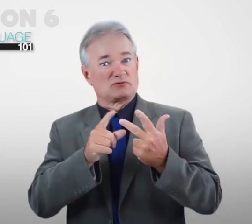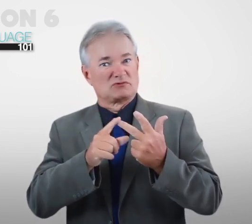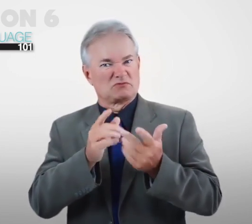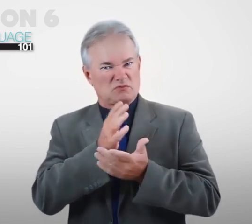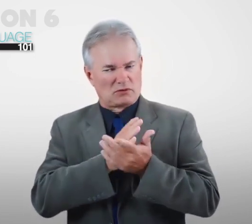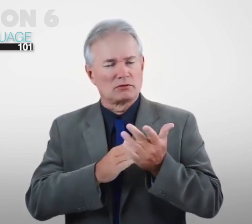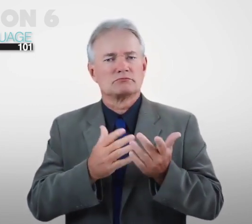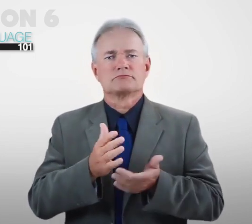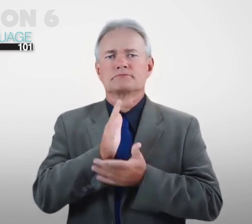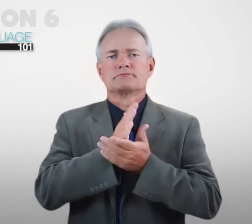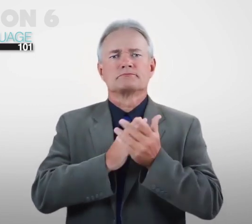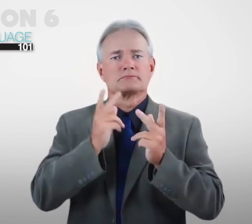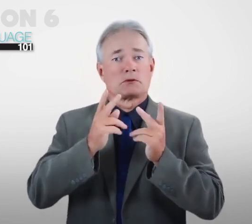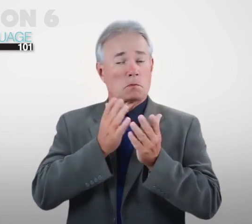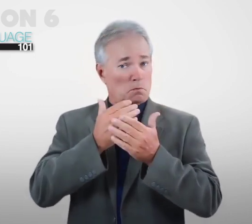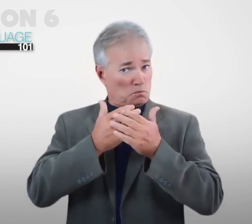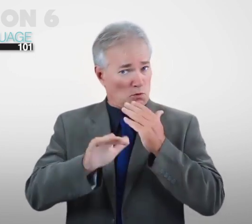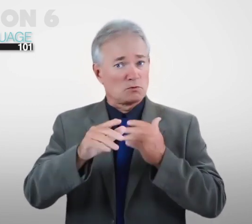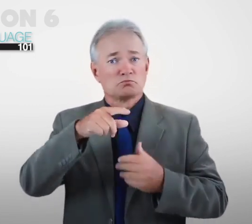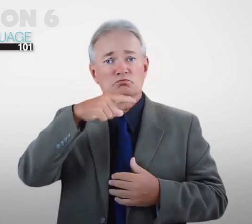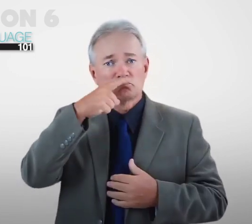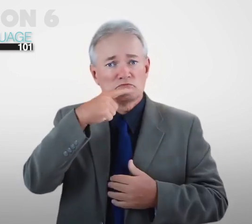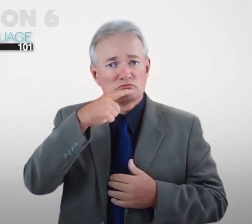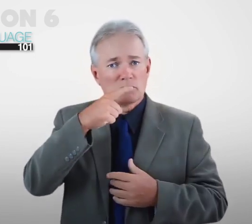A third way, people are born hearing